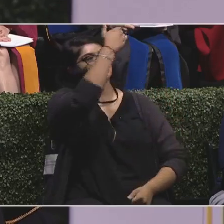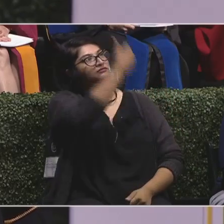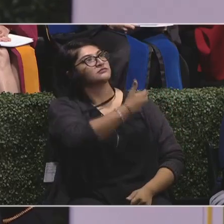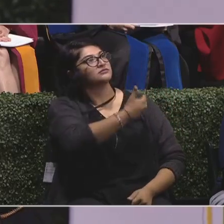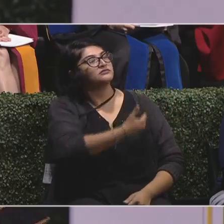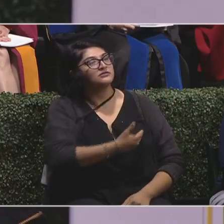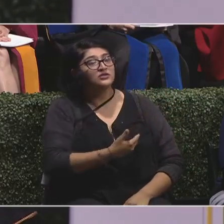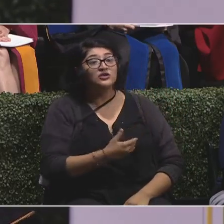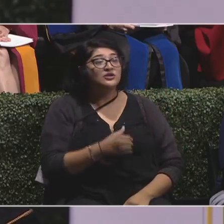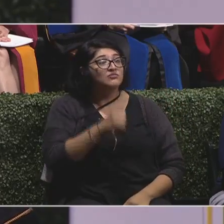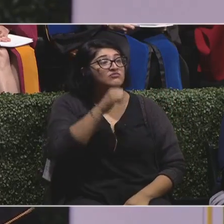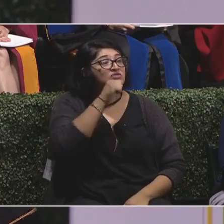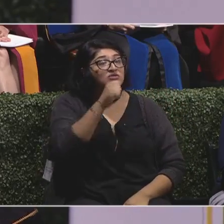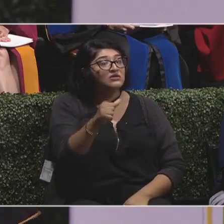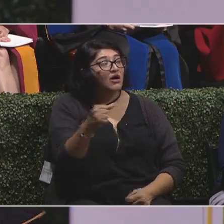MANY OF THEM ARE HIGHER THAN THE ONE YOU'RE VIEWING F ROM.